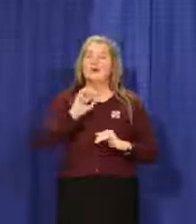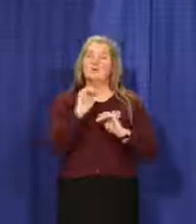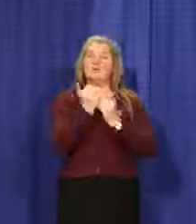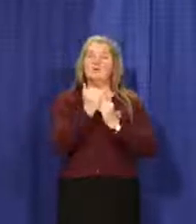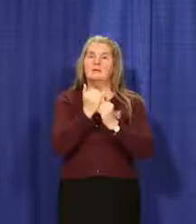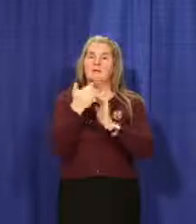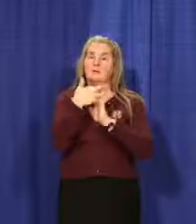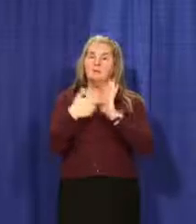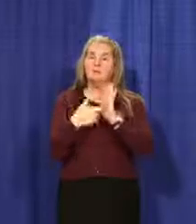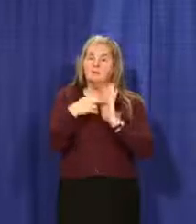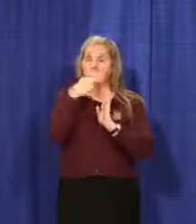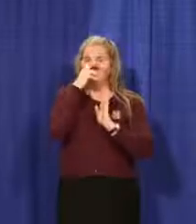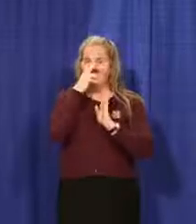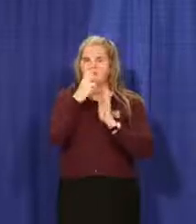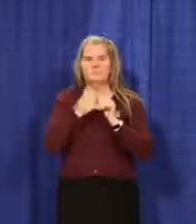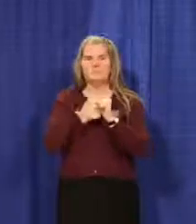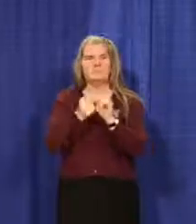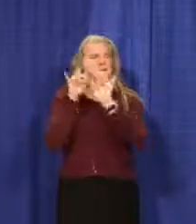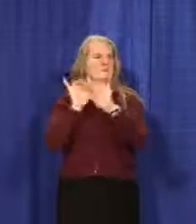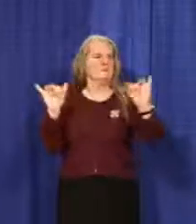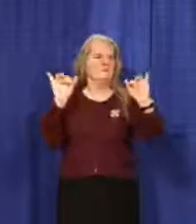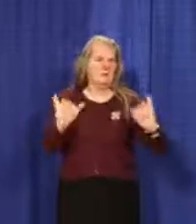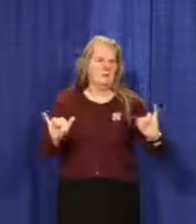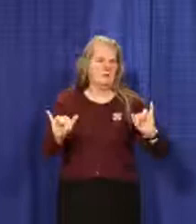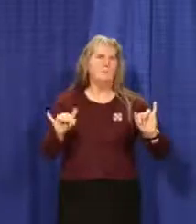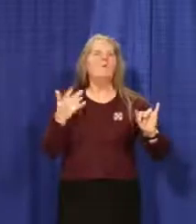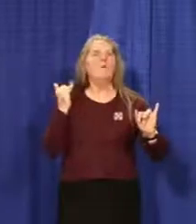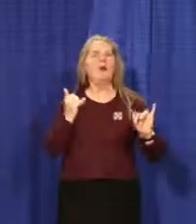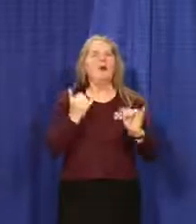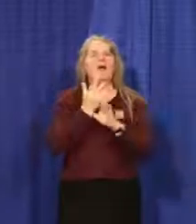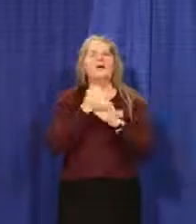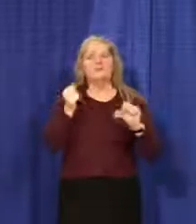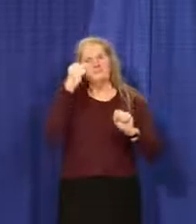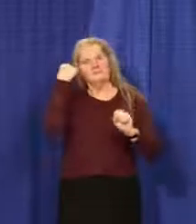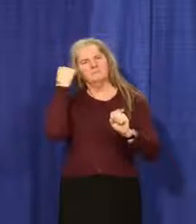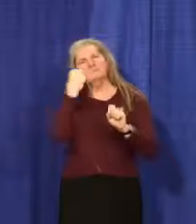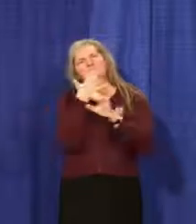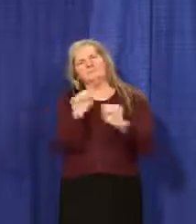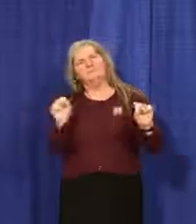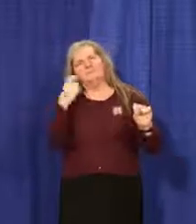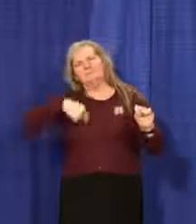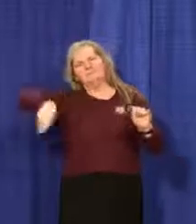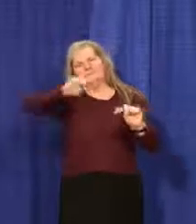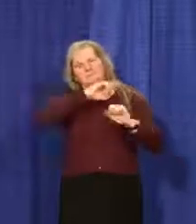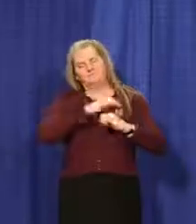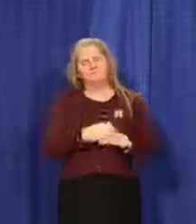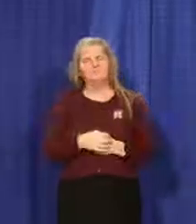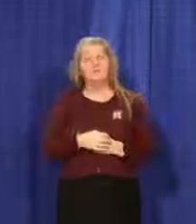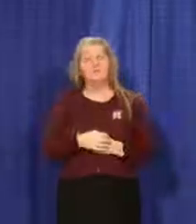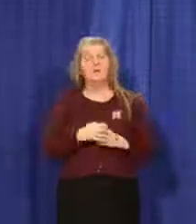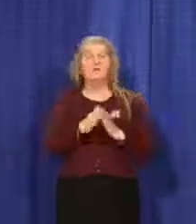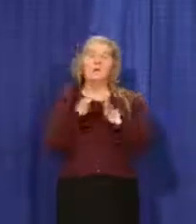place and to keep Canadians safe. Here in Yukon, we are also following the recommendations of